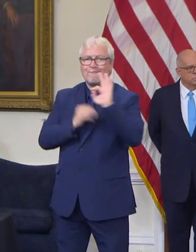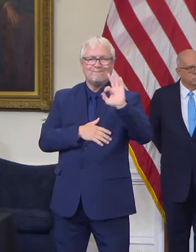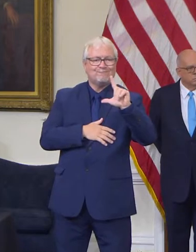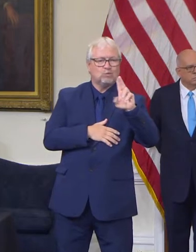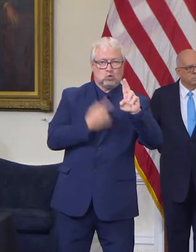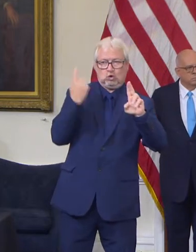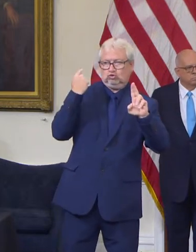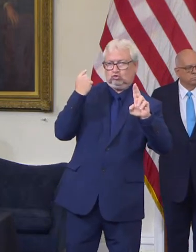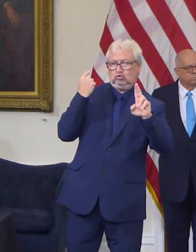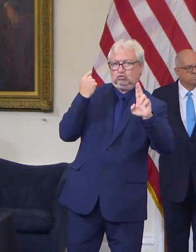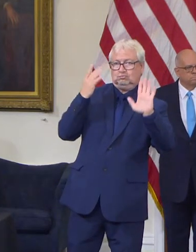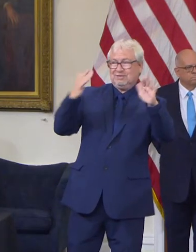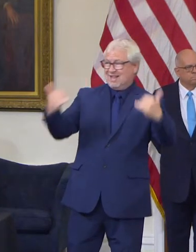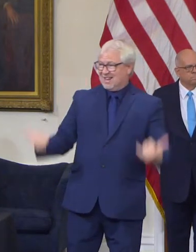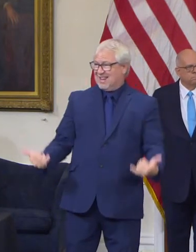Flu season was mild last year, with fewer ER visits.